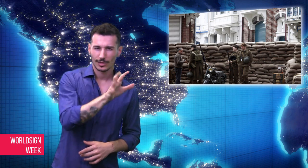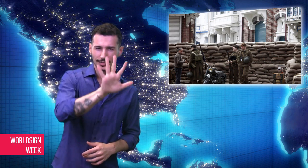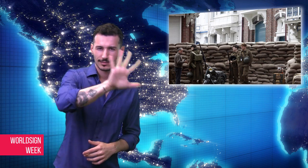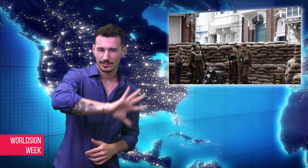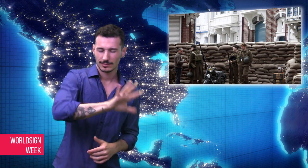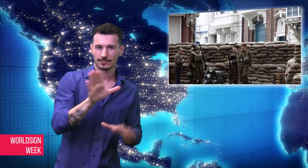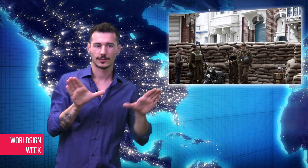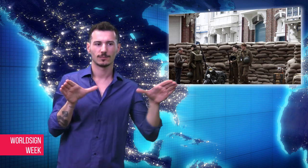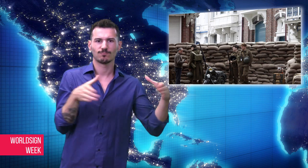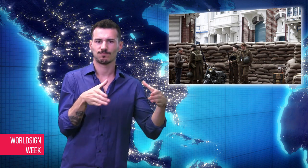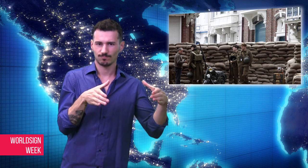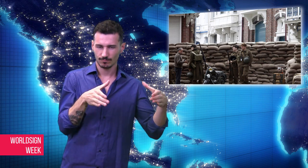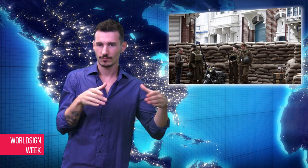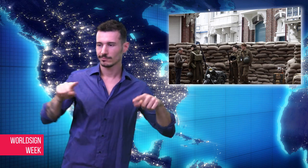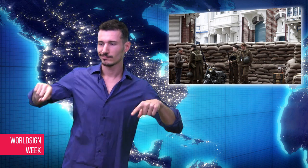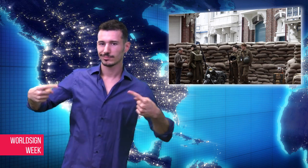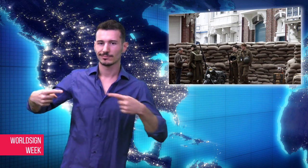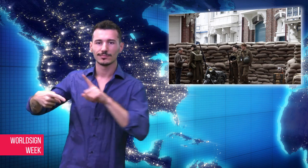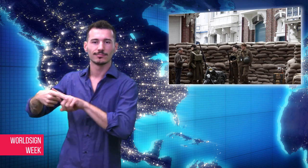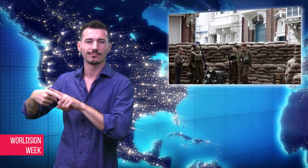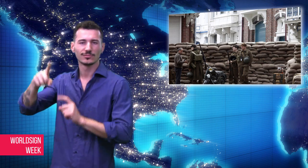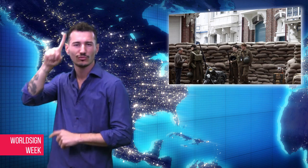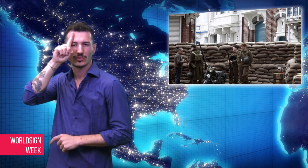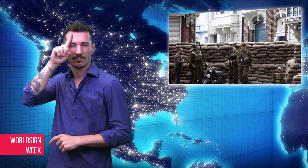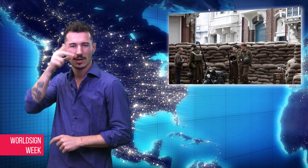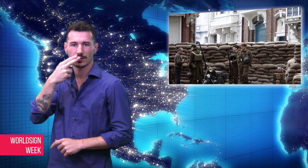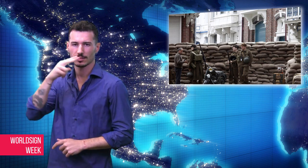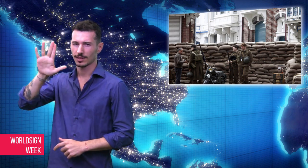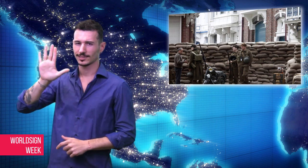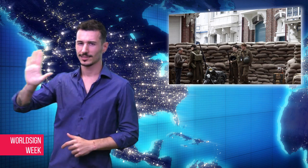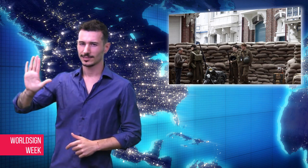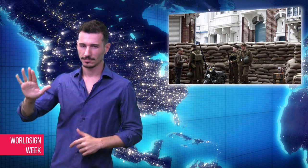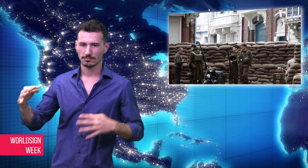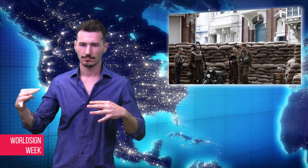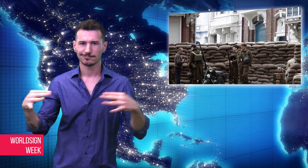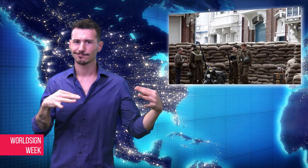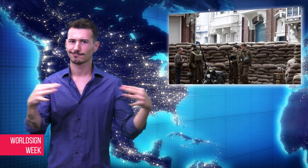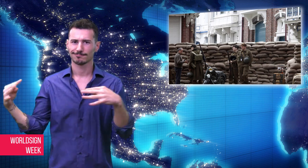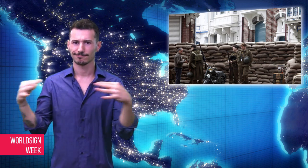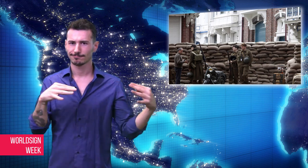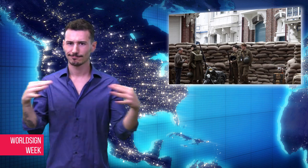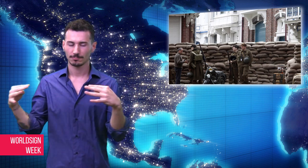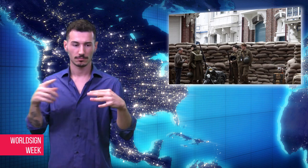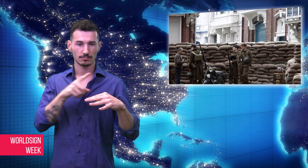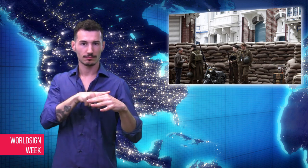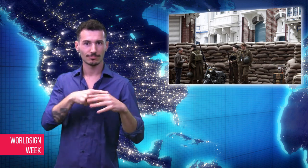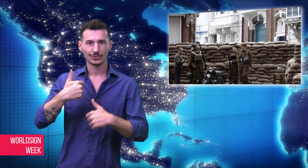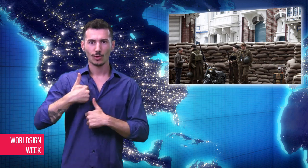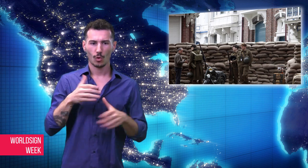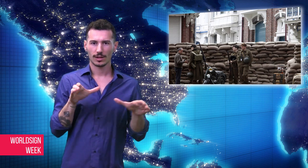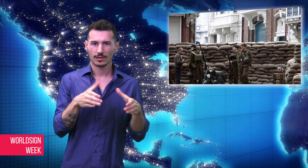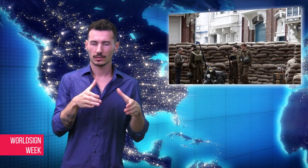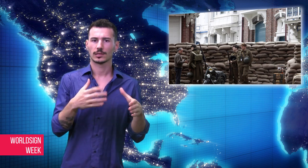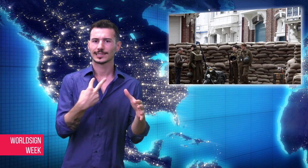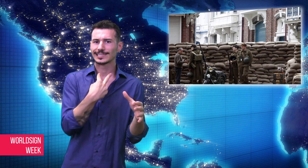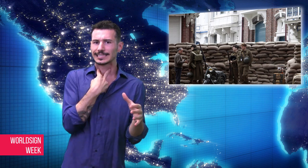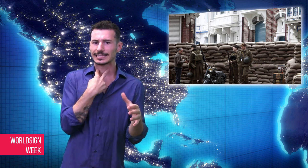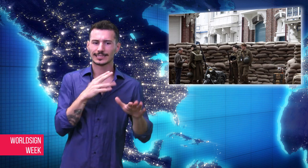countries - fighting against the Nazis in Germany. Soldiers were trapped on the